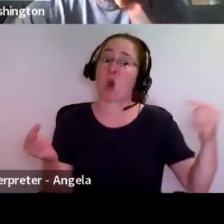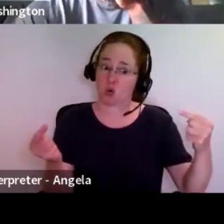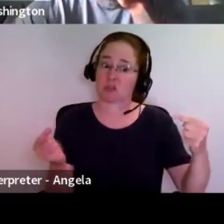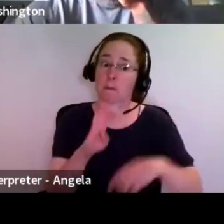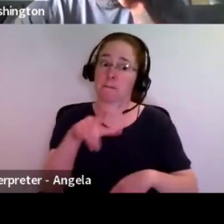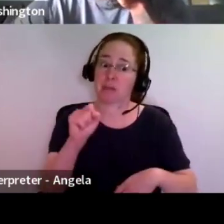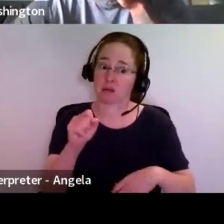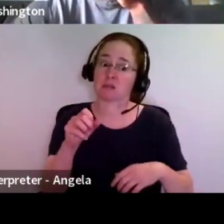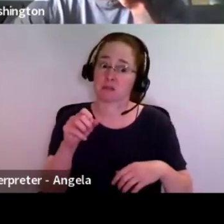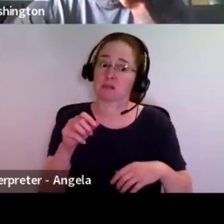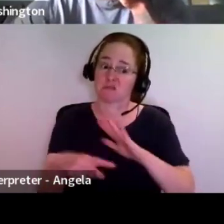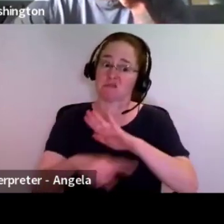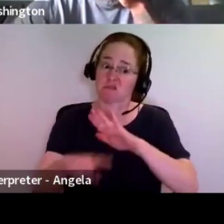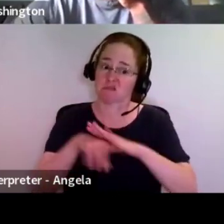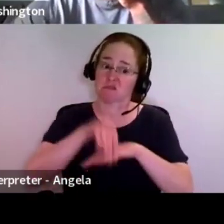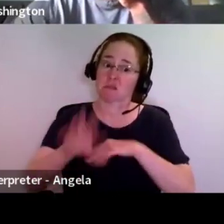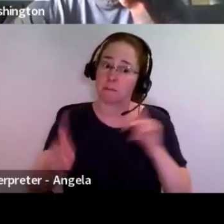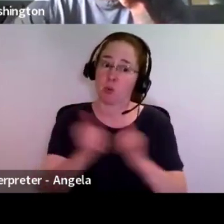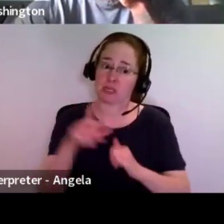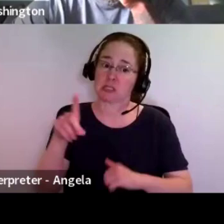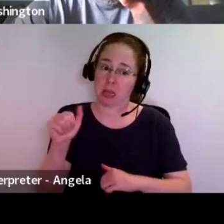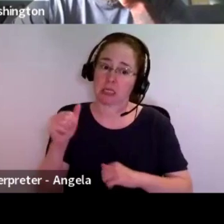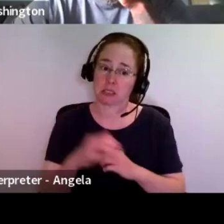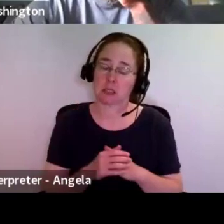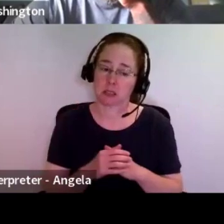people with disabilities. And, you know, I mean, it's not so